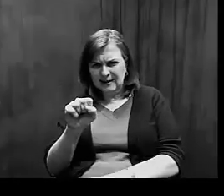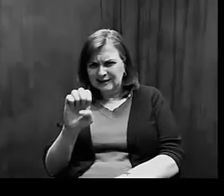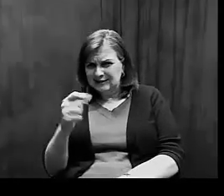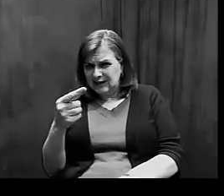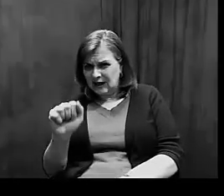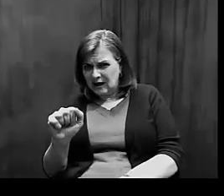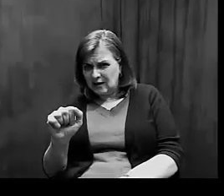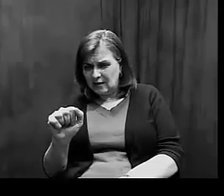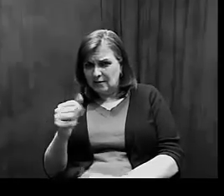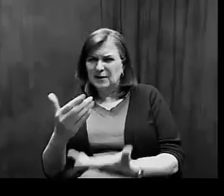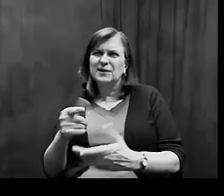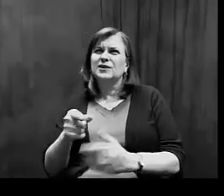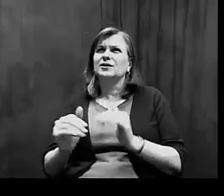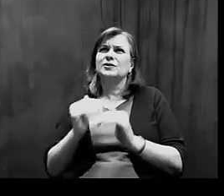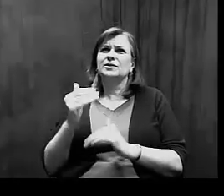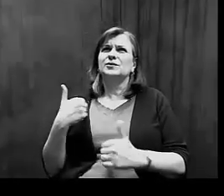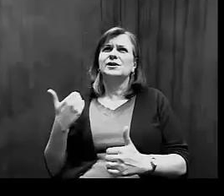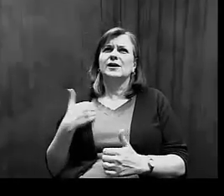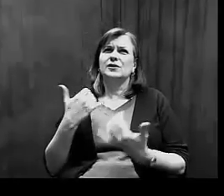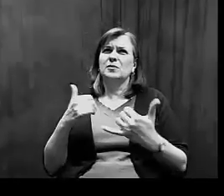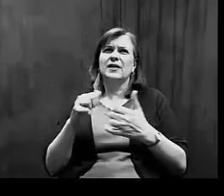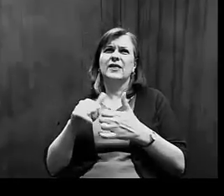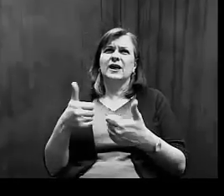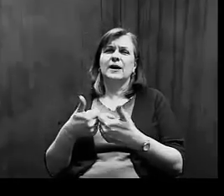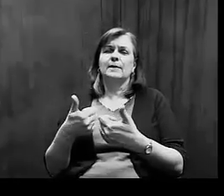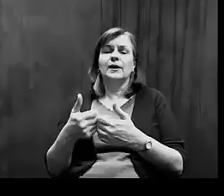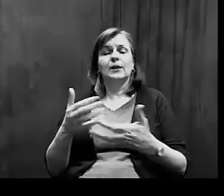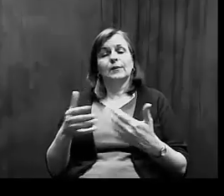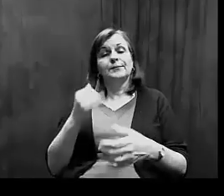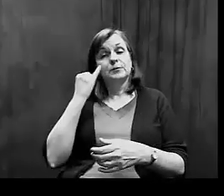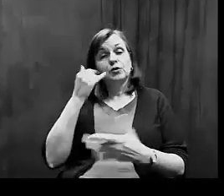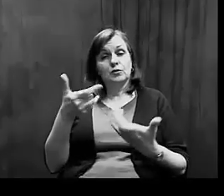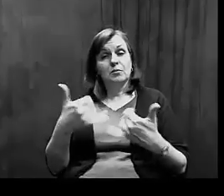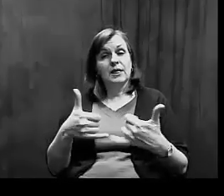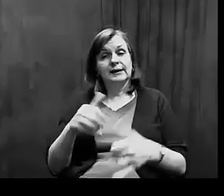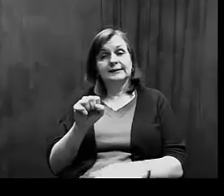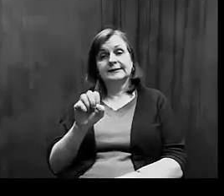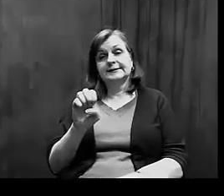I suppose you may be getting too young for Sega